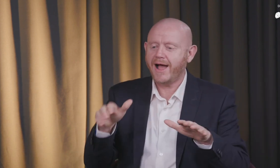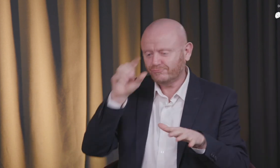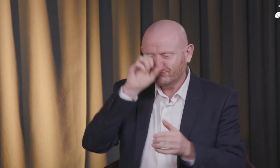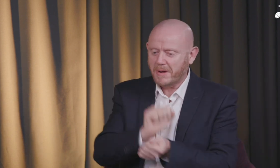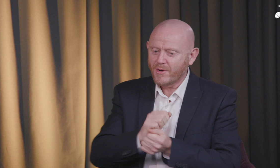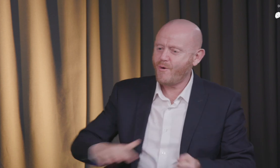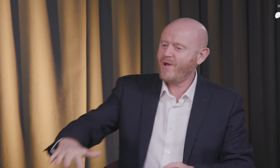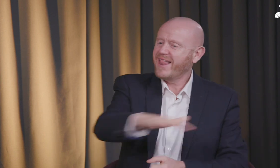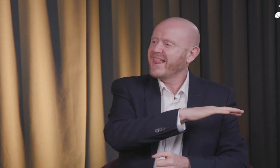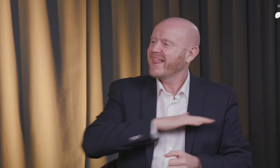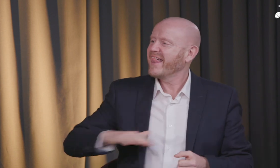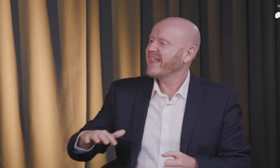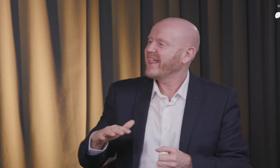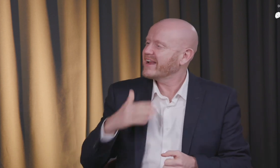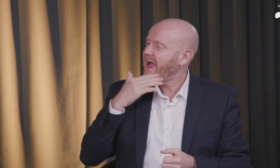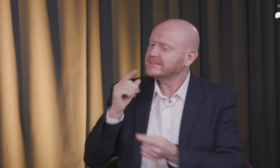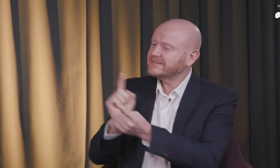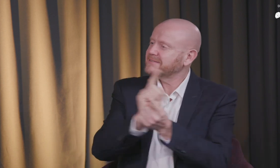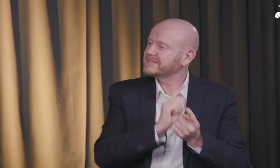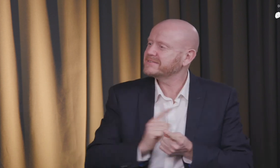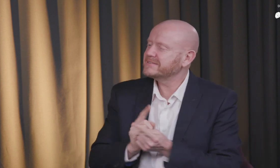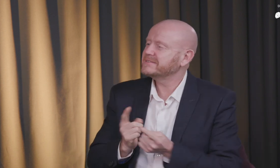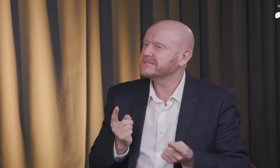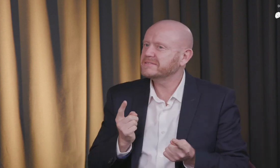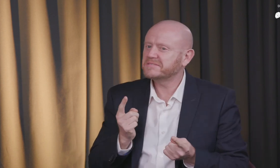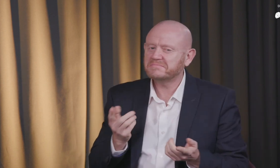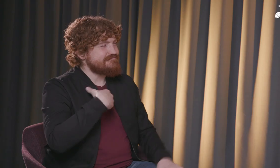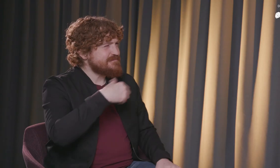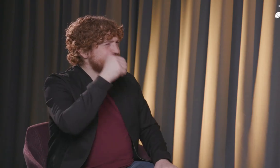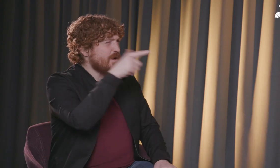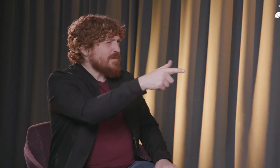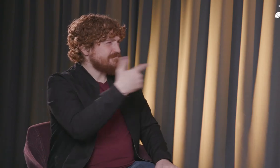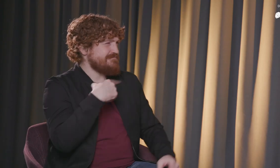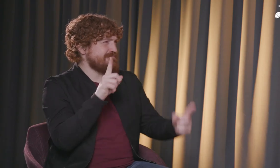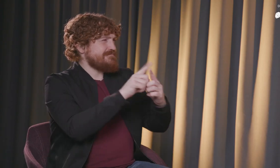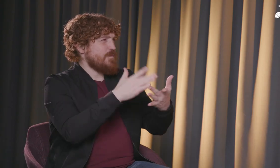Deaffest and to connect with people that you remember from Deaffest past. So, I know you well,